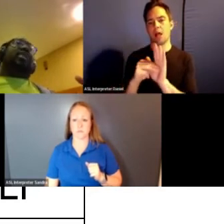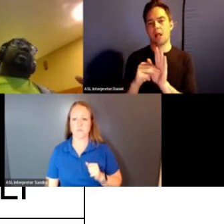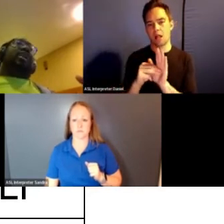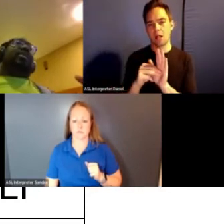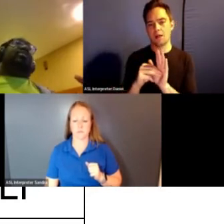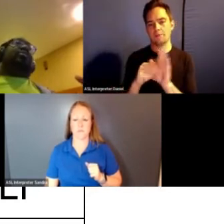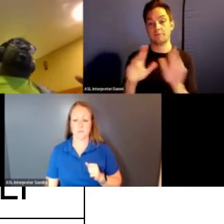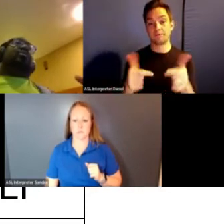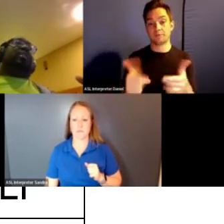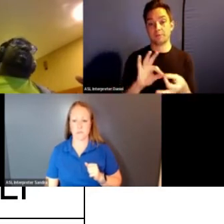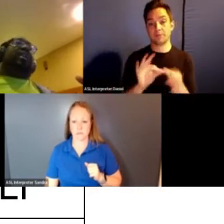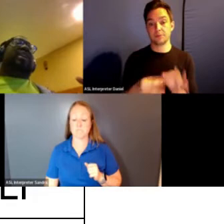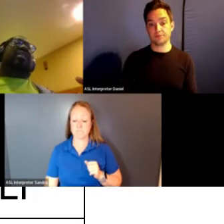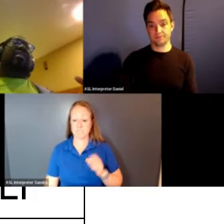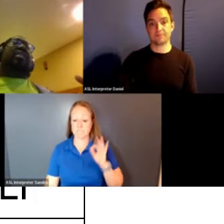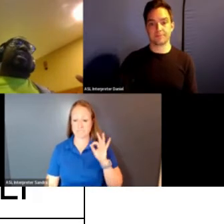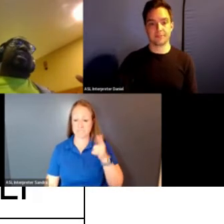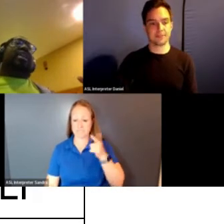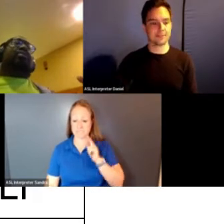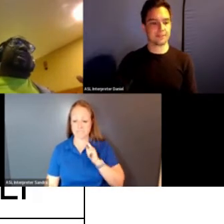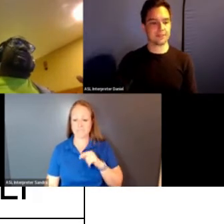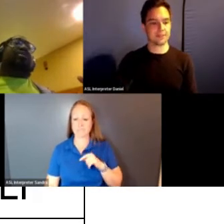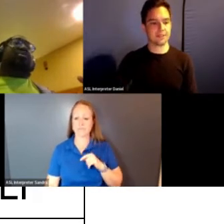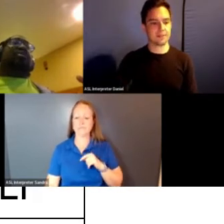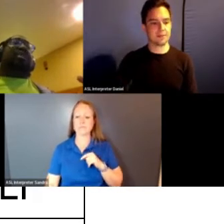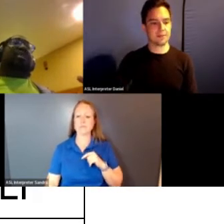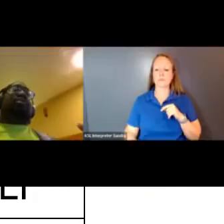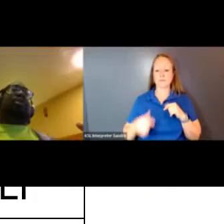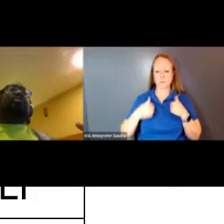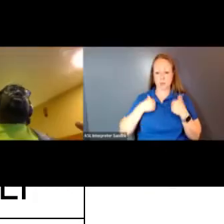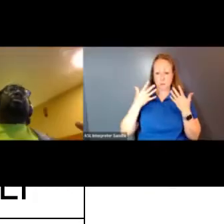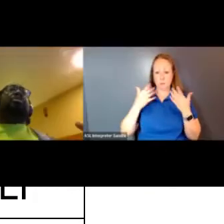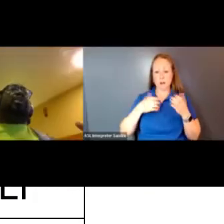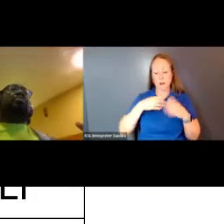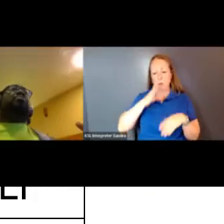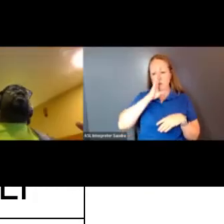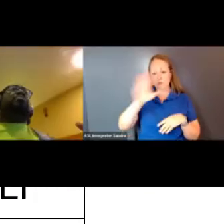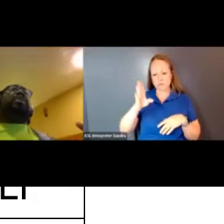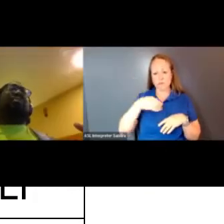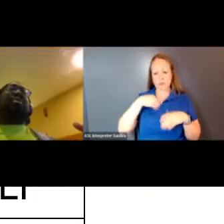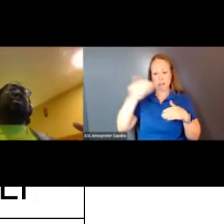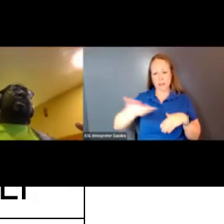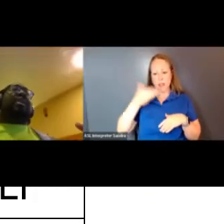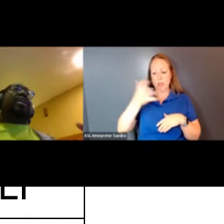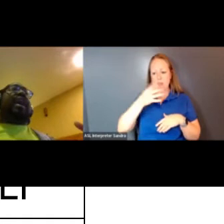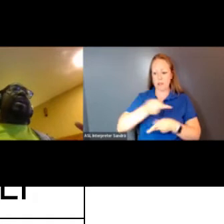wait to directly hire, and train and supervise all of the people that come into play. Oh, and I